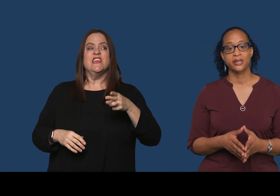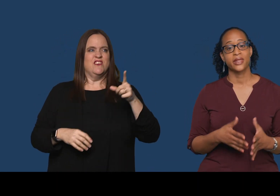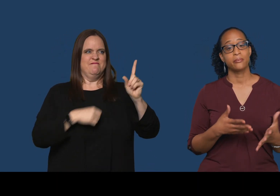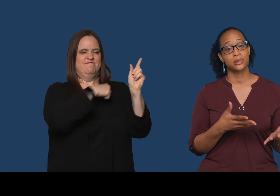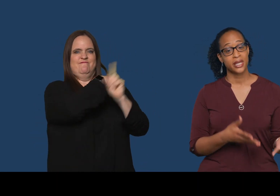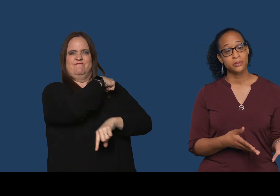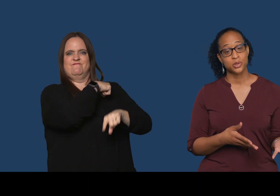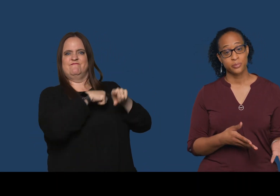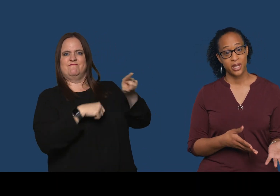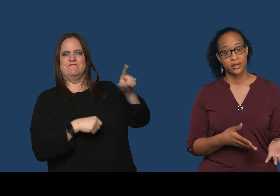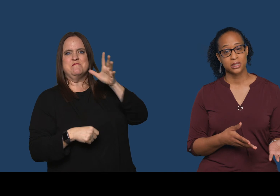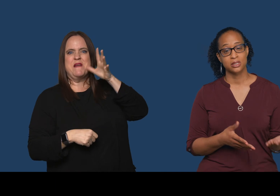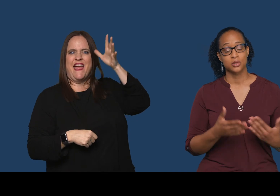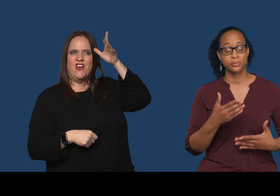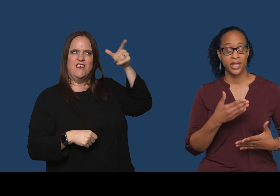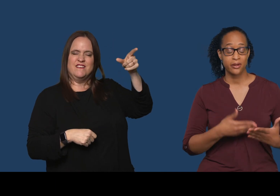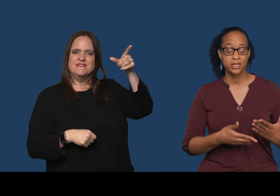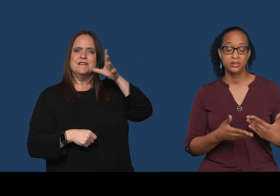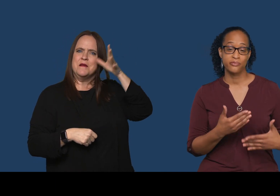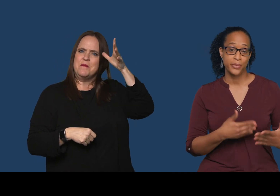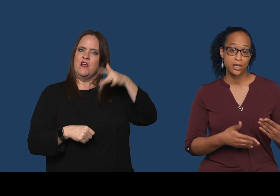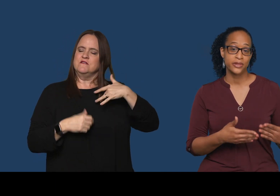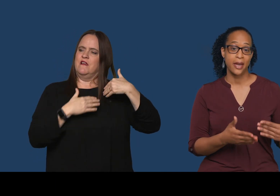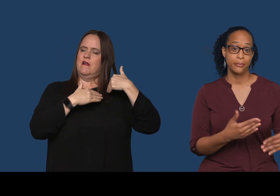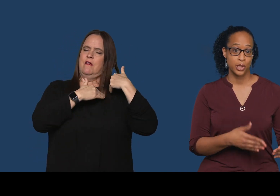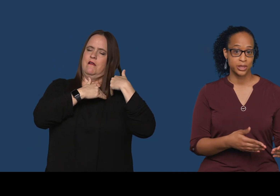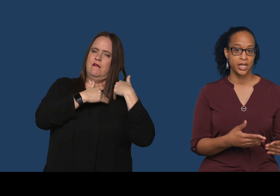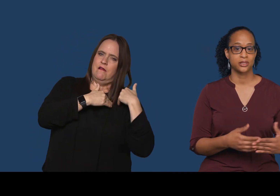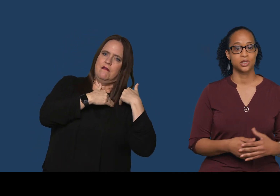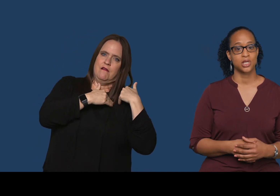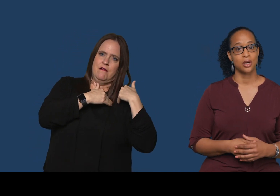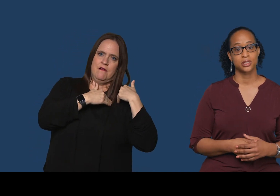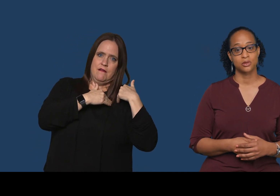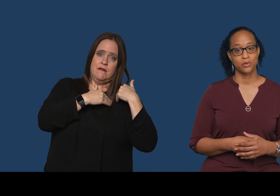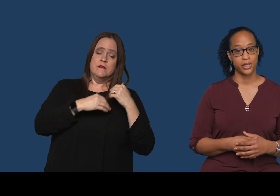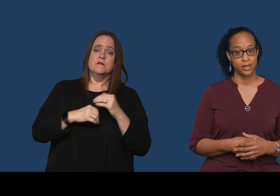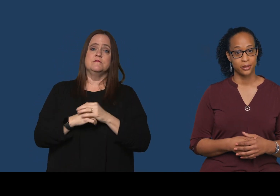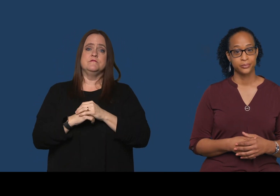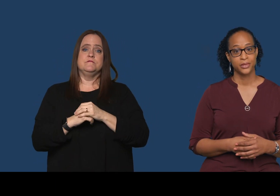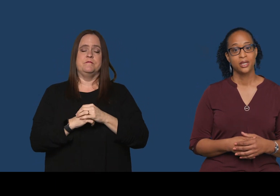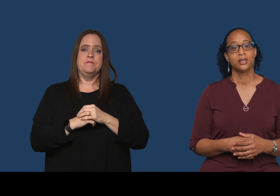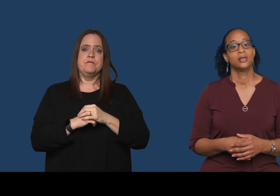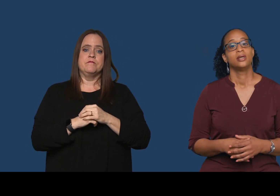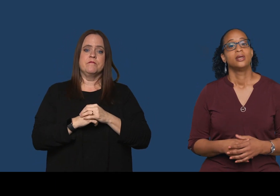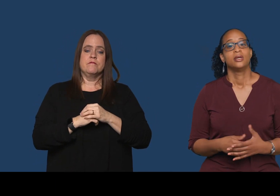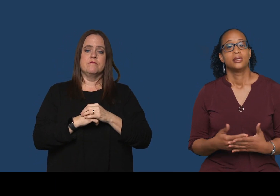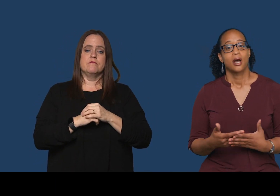and they blame those parents and those parents bear that burden as the child is growing up.